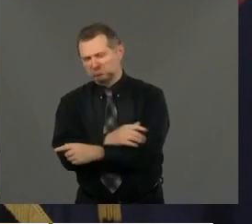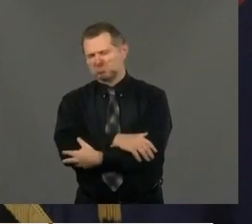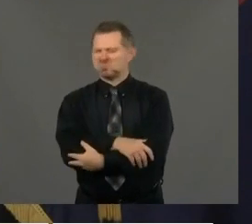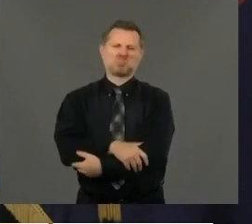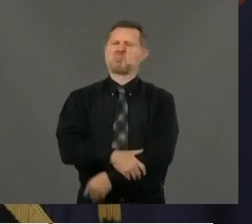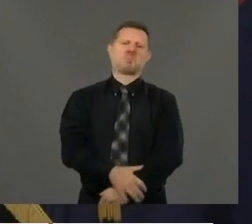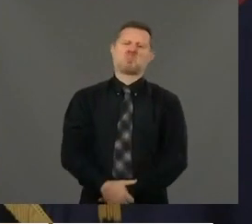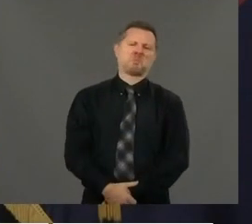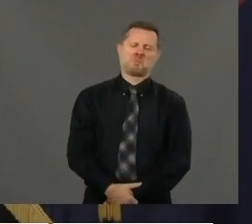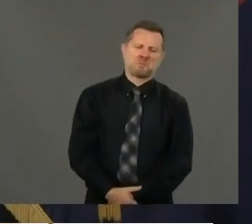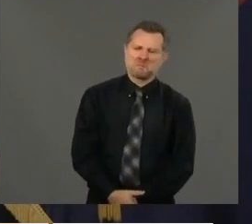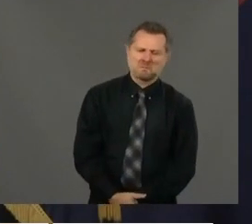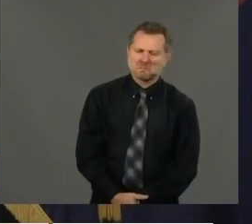AN INCORRECT THEORY DOESN'T